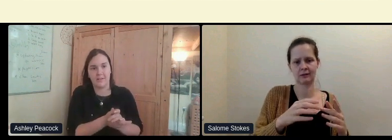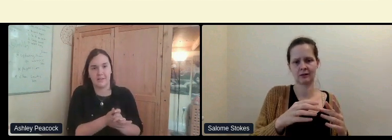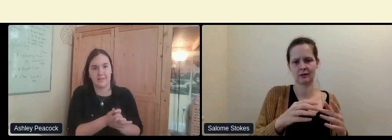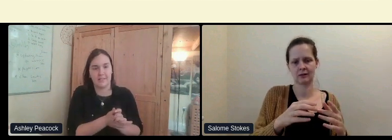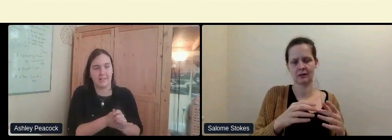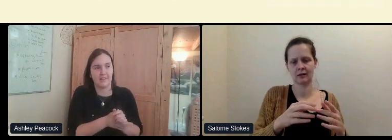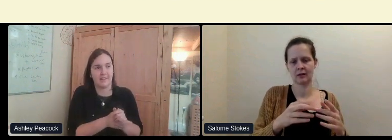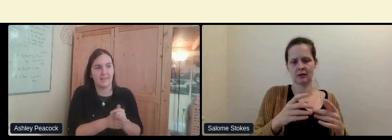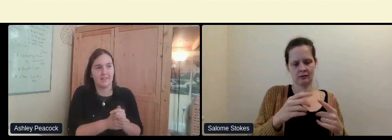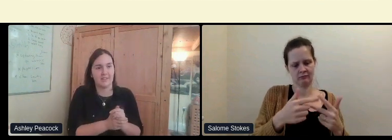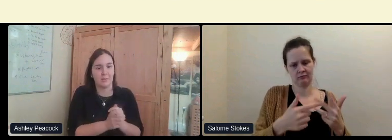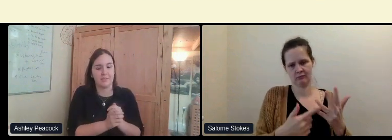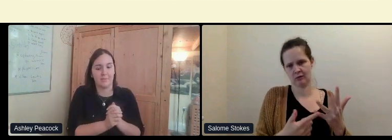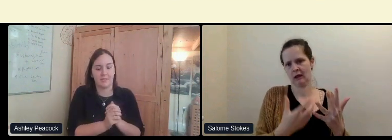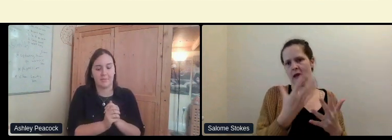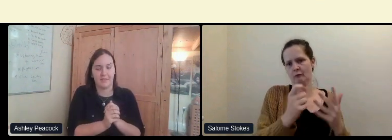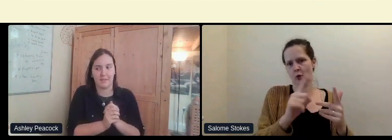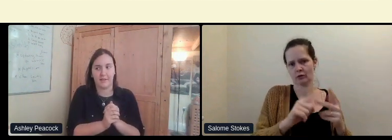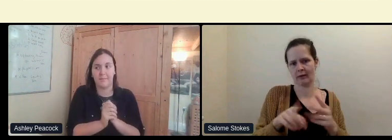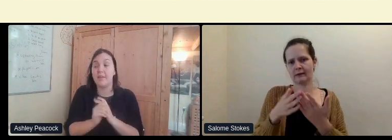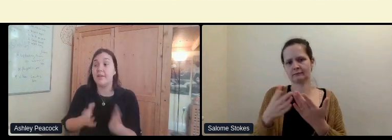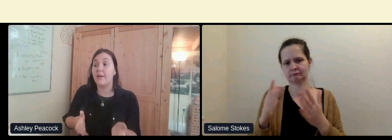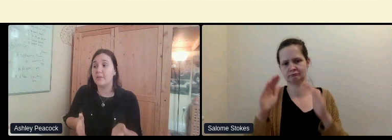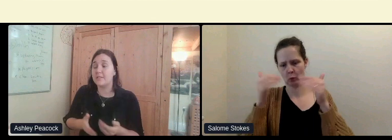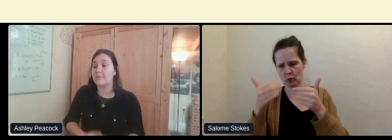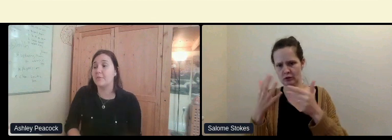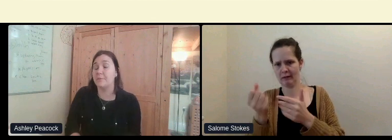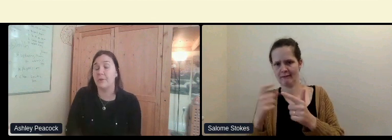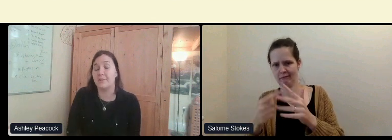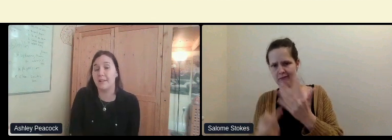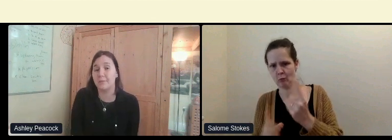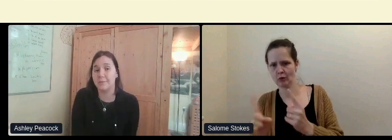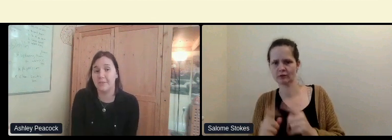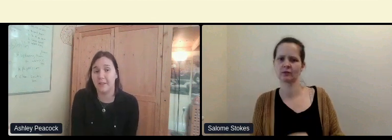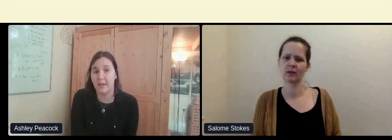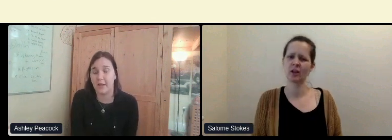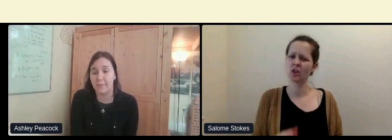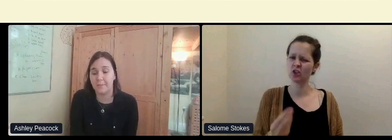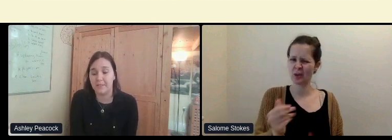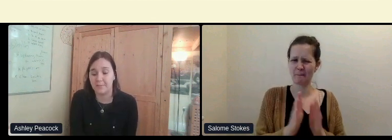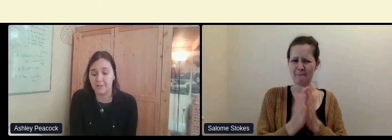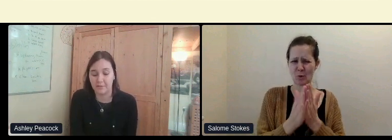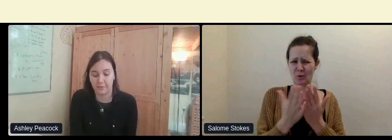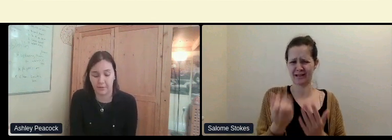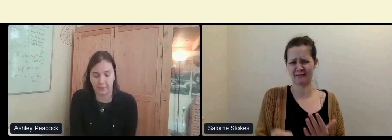creativity, still perception, things like that. There are lots of books available especially for